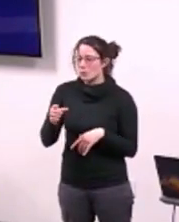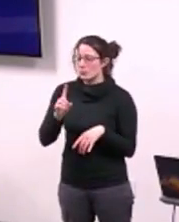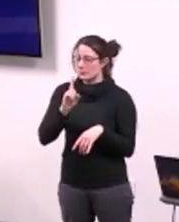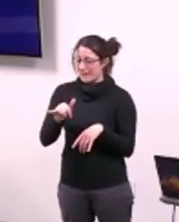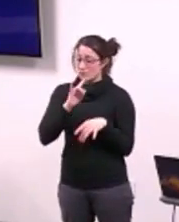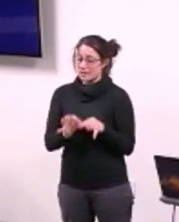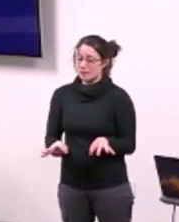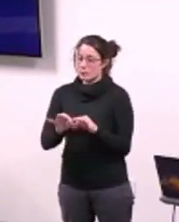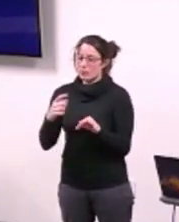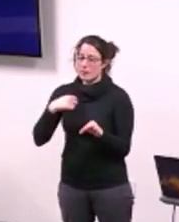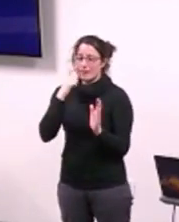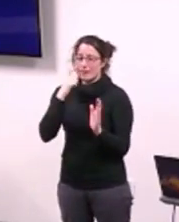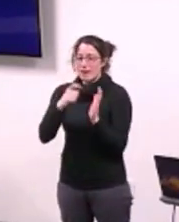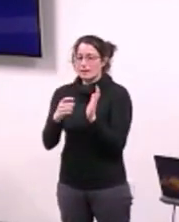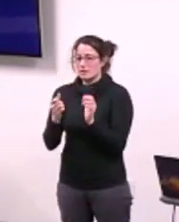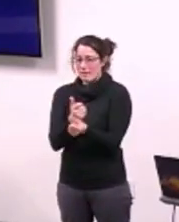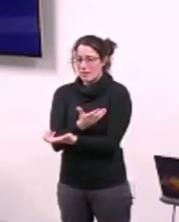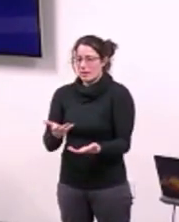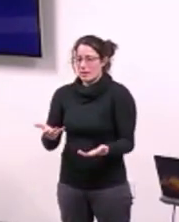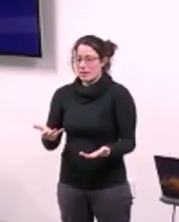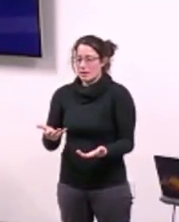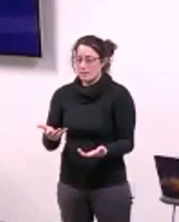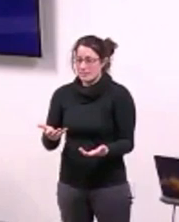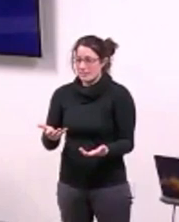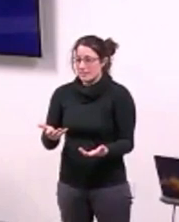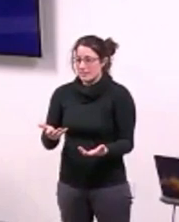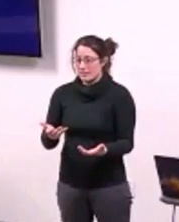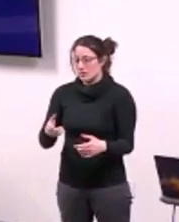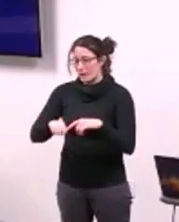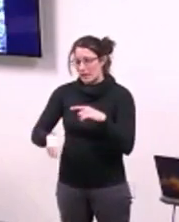I mean, we can't even begin to imagine.